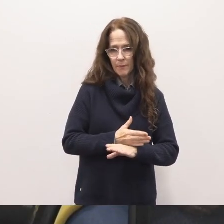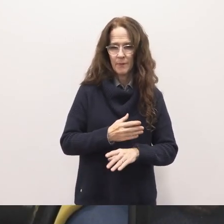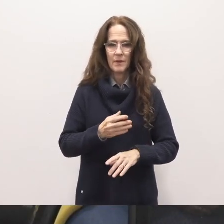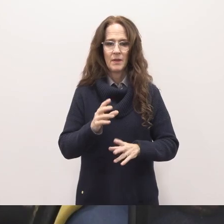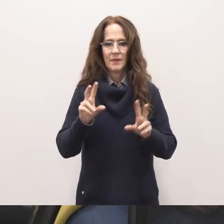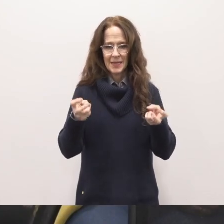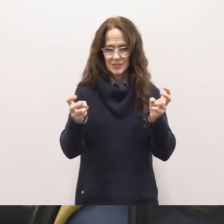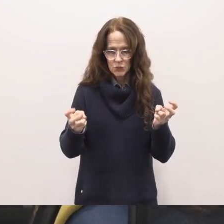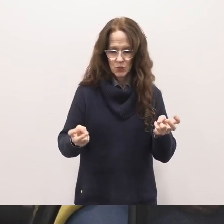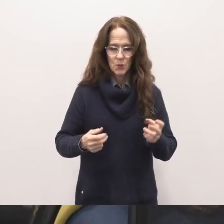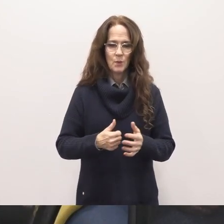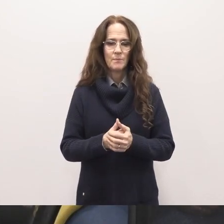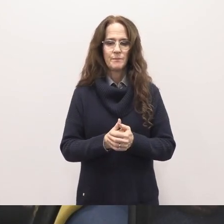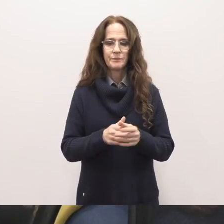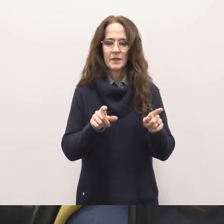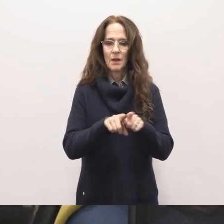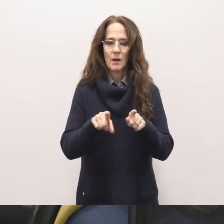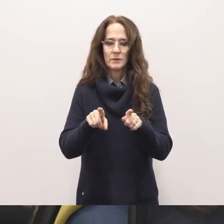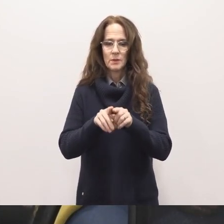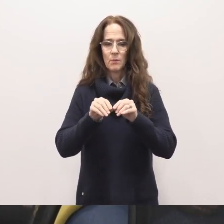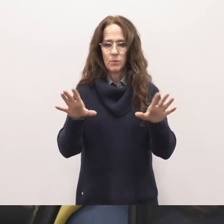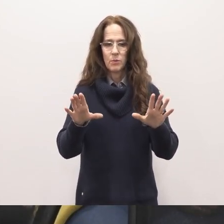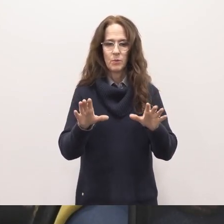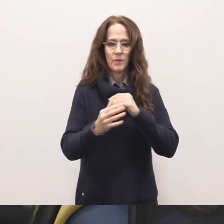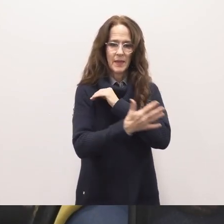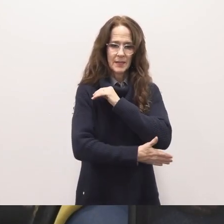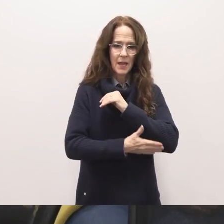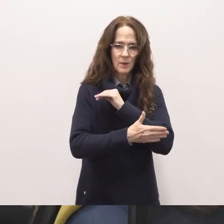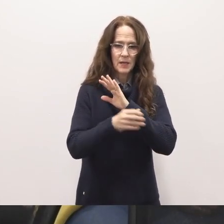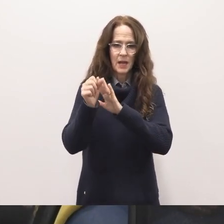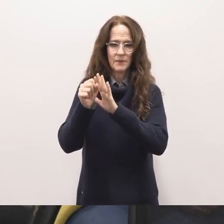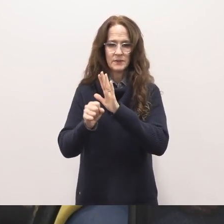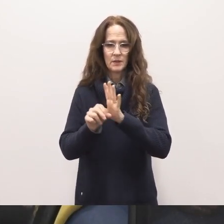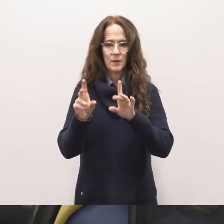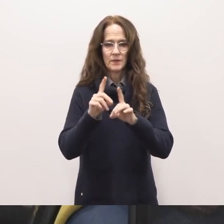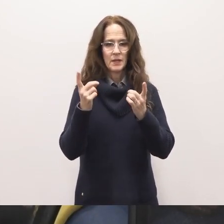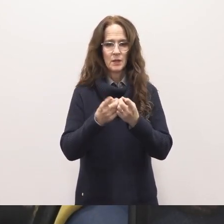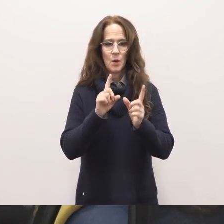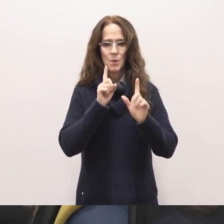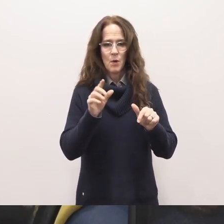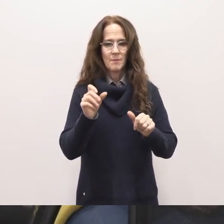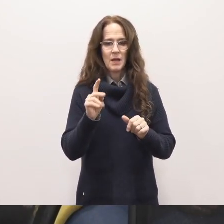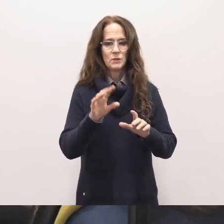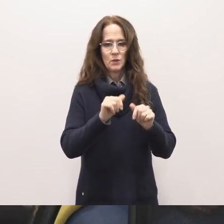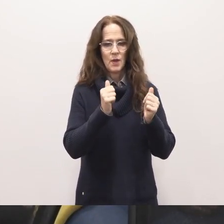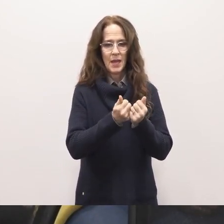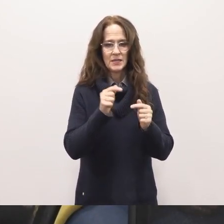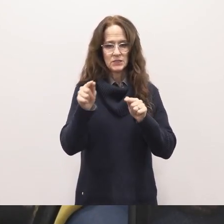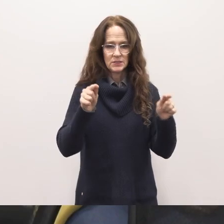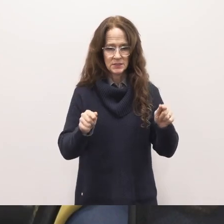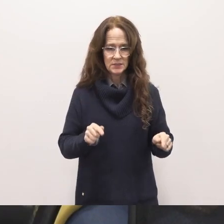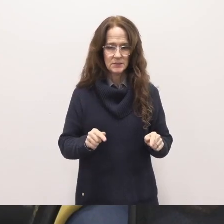That also goes to the county and the state. And so the district's reporting back to those agencies as well in terms of what the plan is.